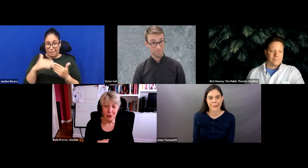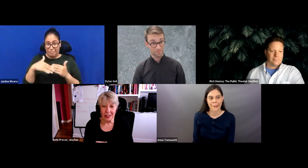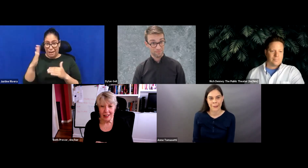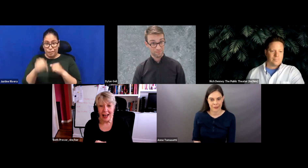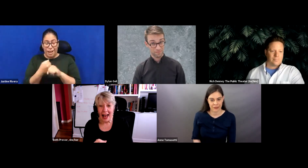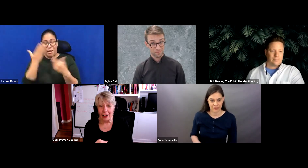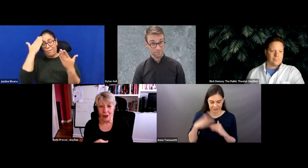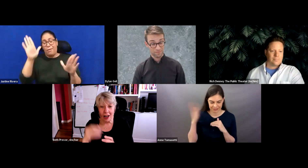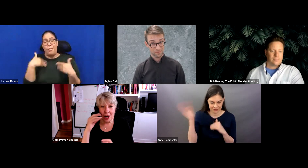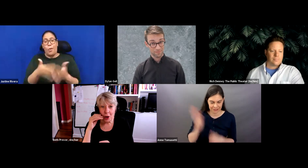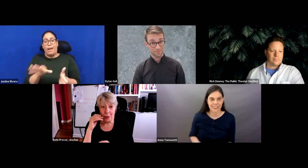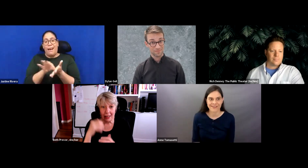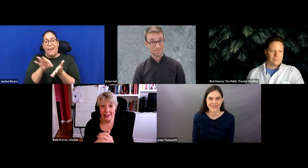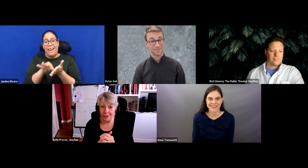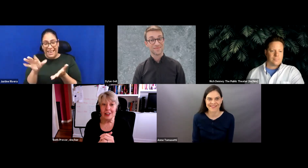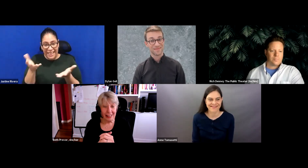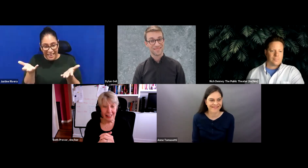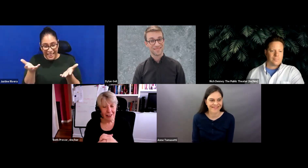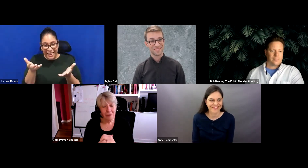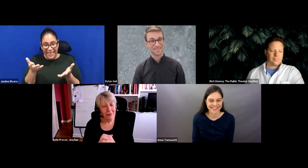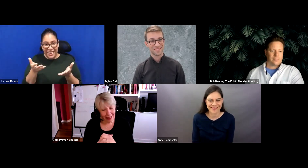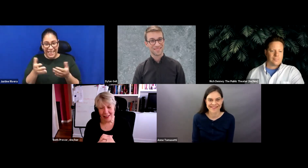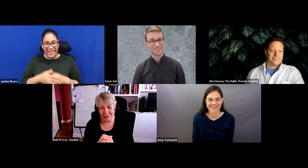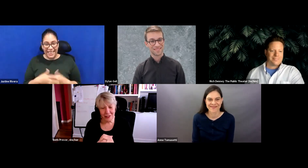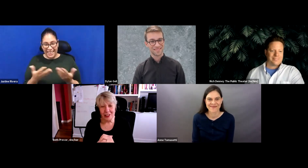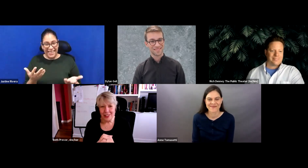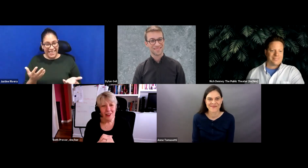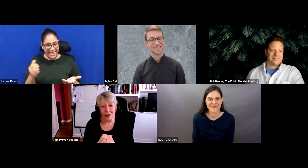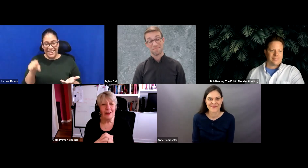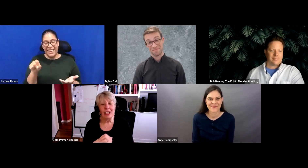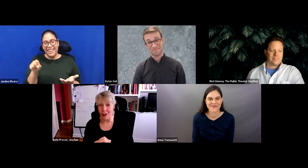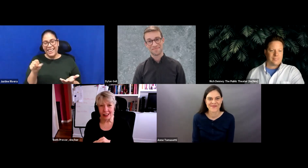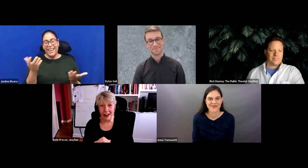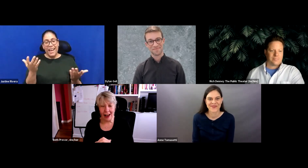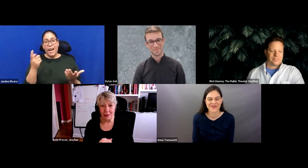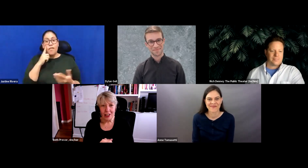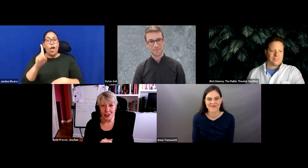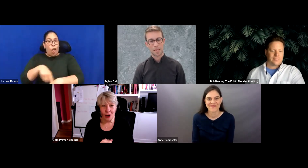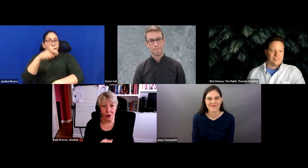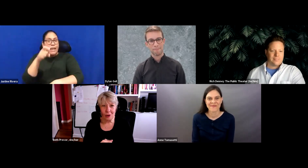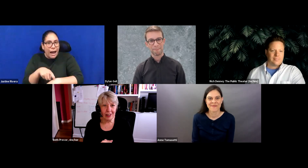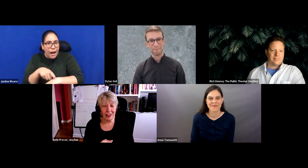this point how long but yeah, for a very long time. So you